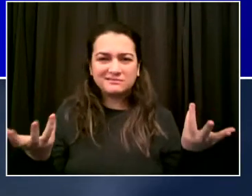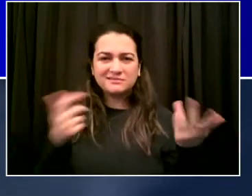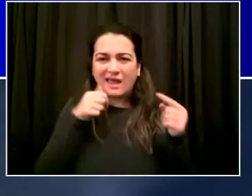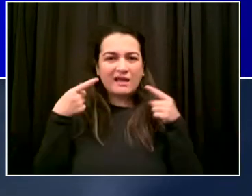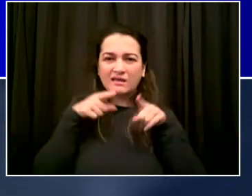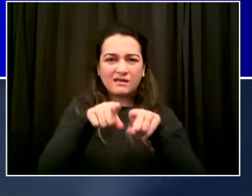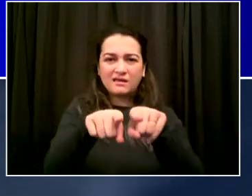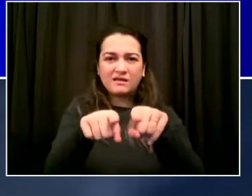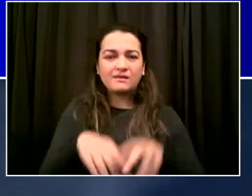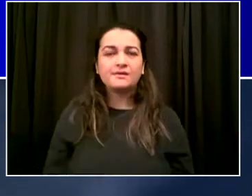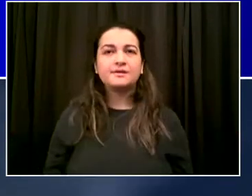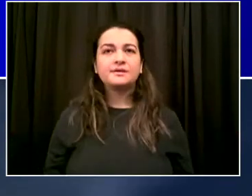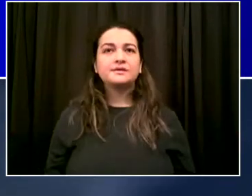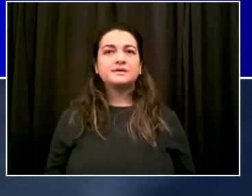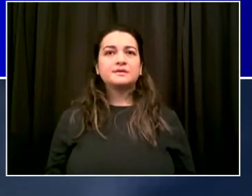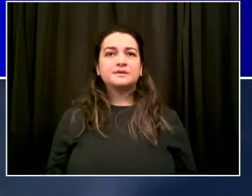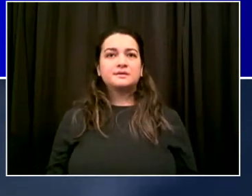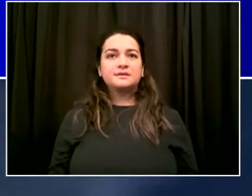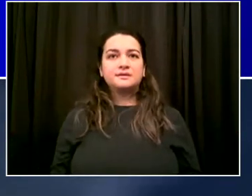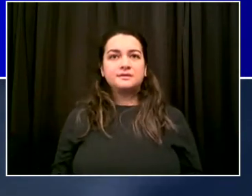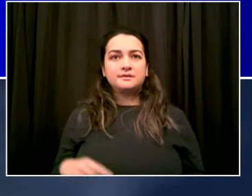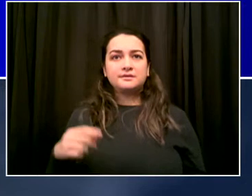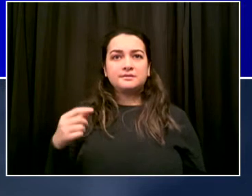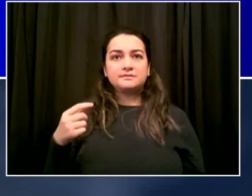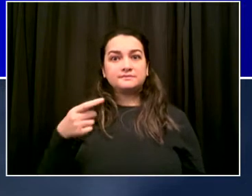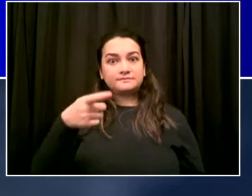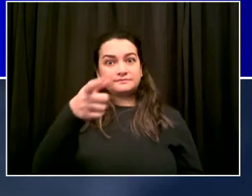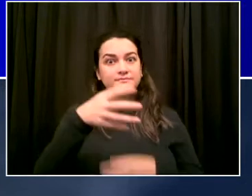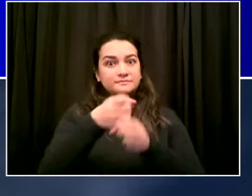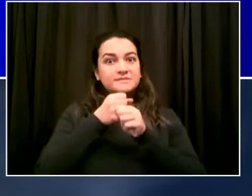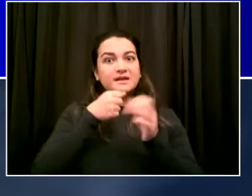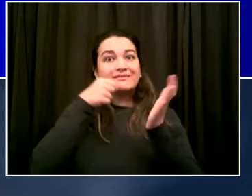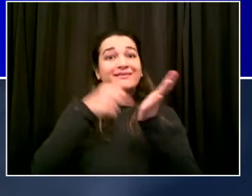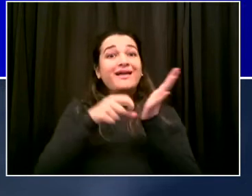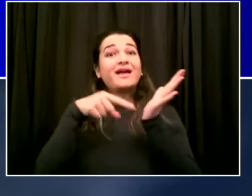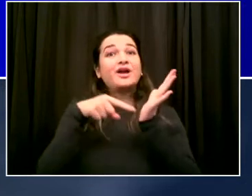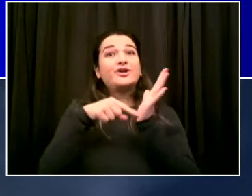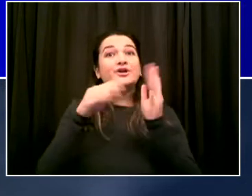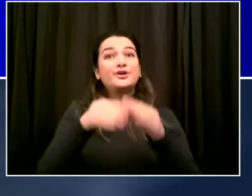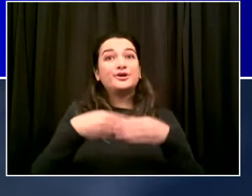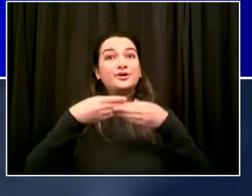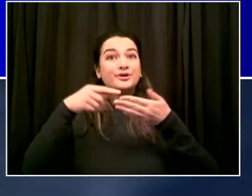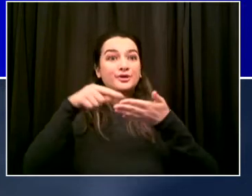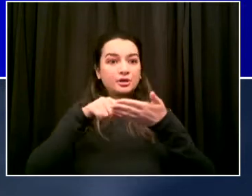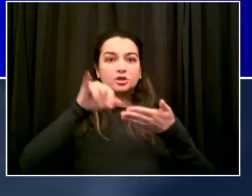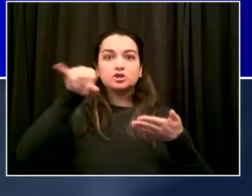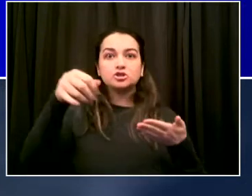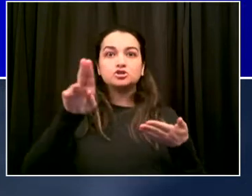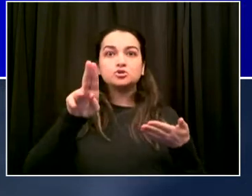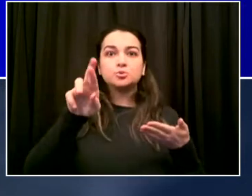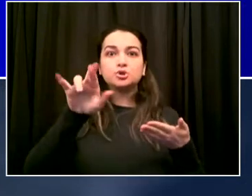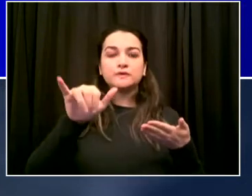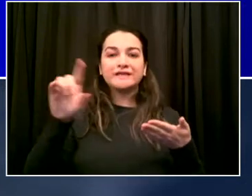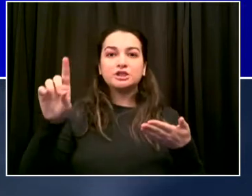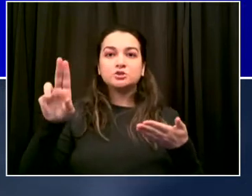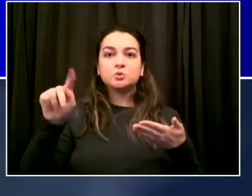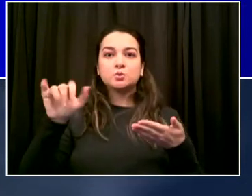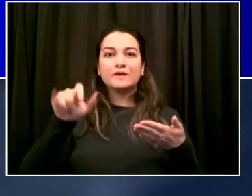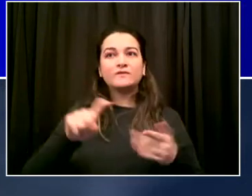NOTICE TO JOIN A GGRAND J JRYU YOU SHOULD KNOW YOU